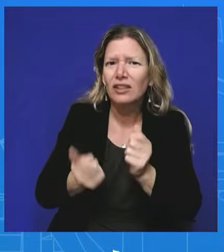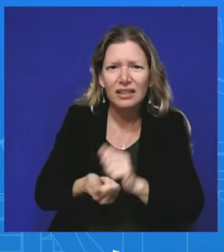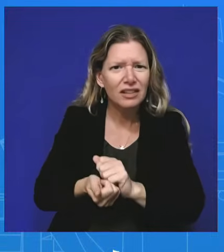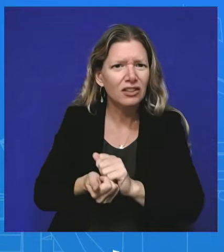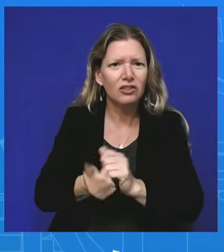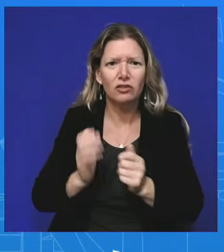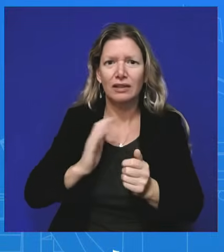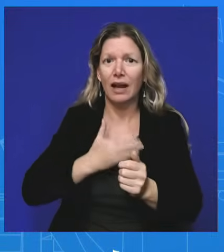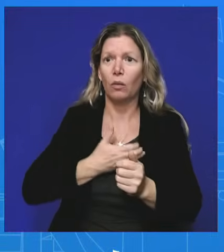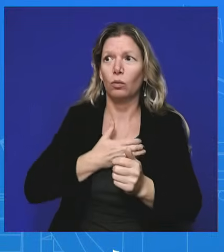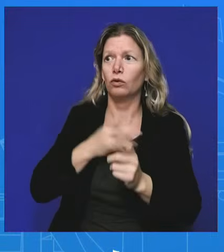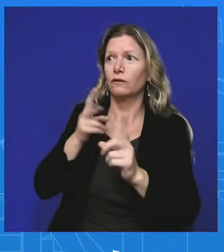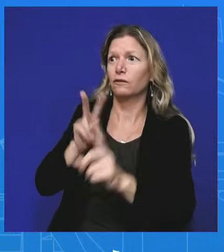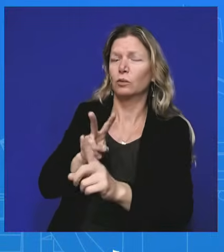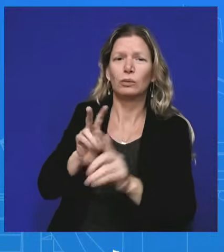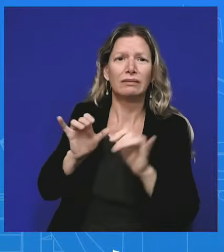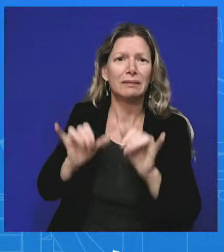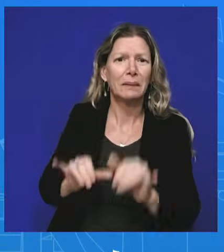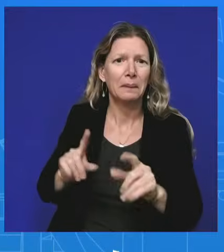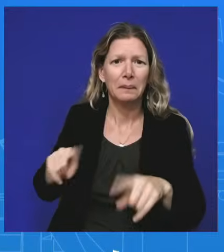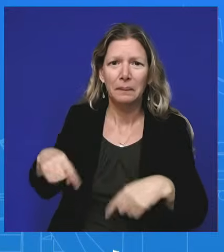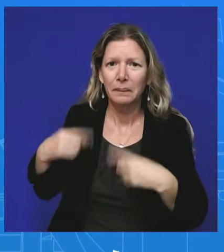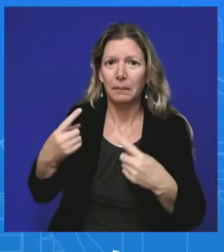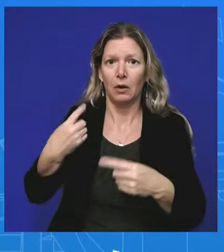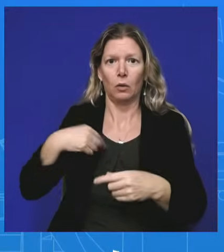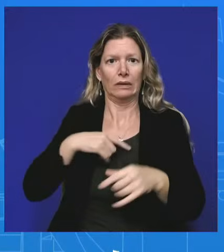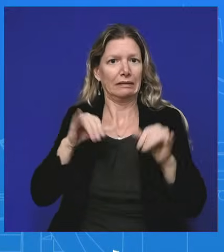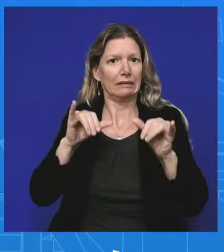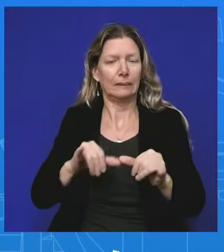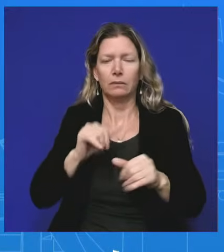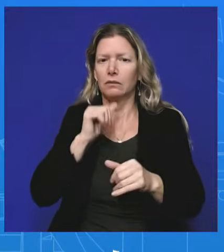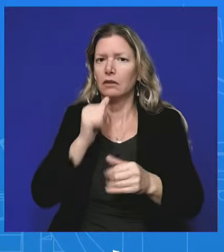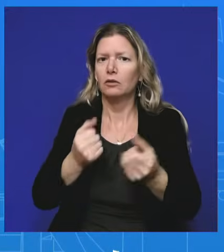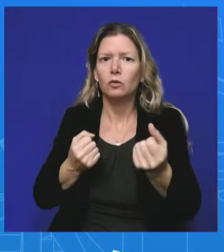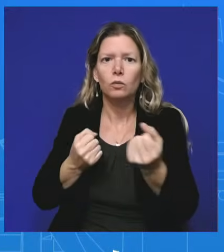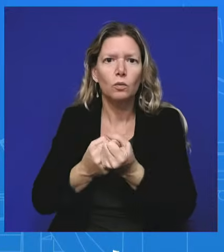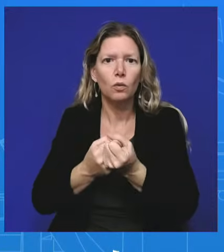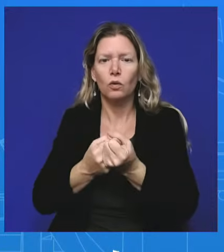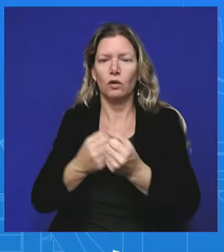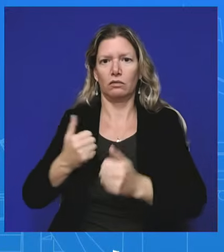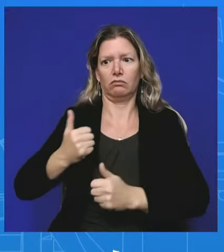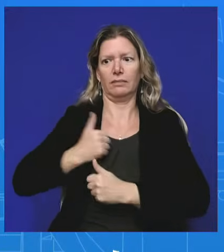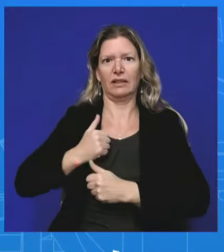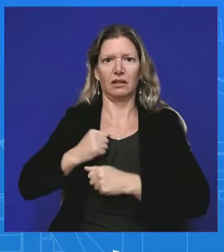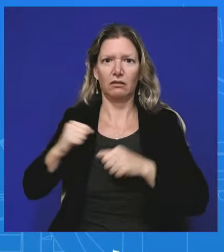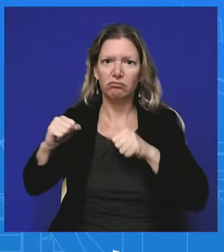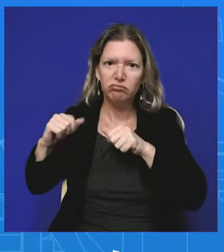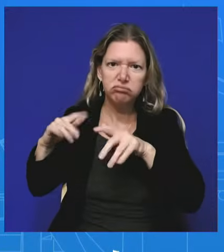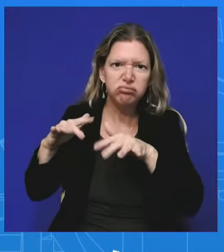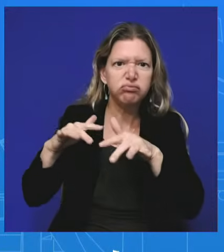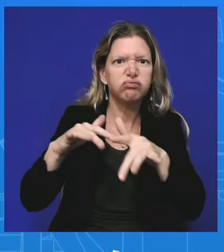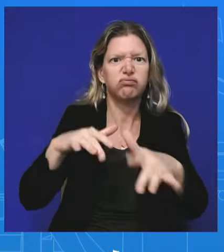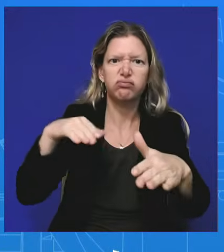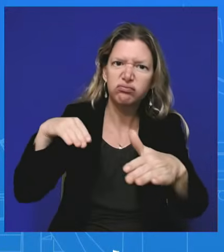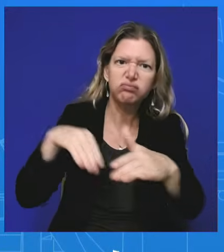now it's about a million people -- at -- at greater risk. The Press: Thank you. Ms. Jean-Pierre: Go ahead. The Press: Thank you. As you know,